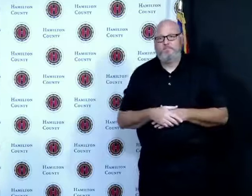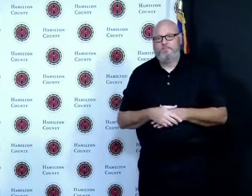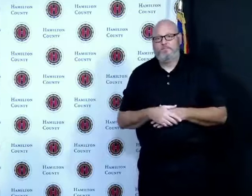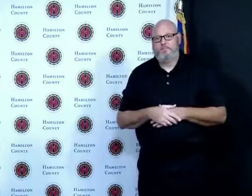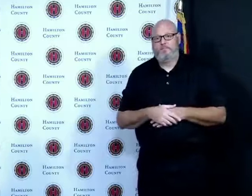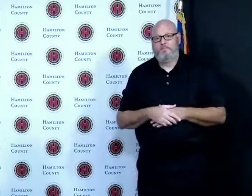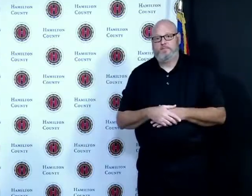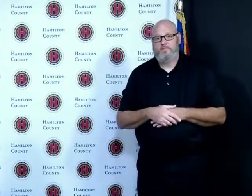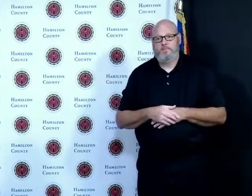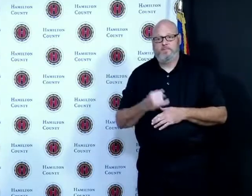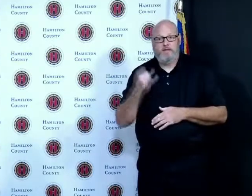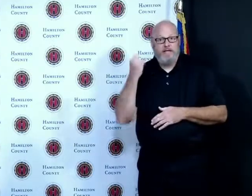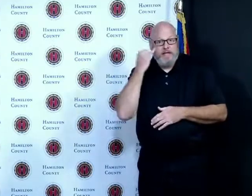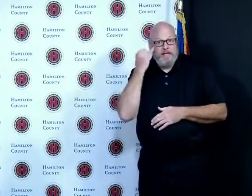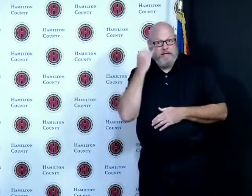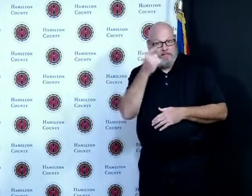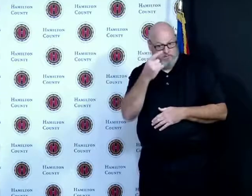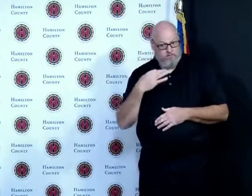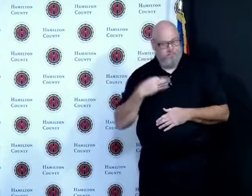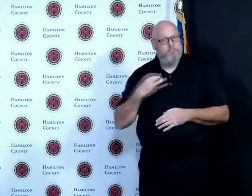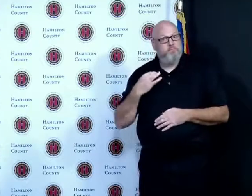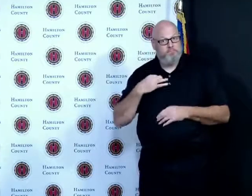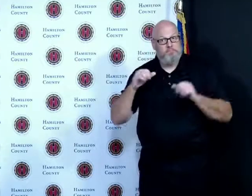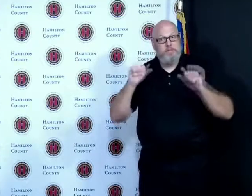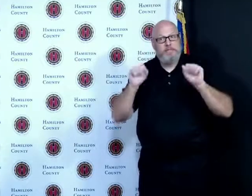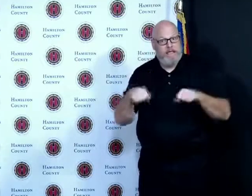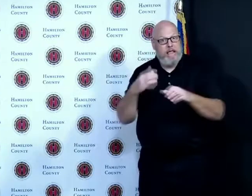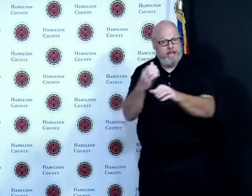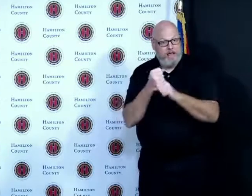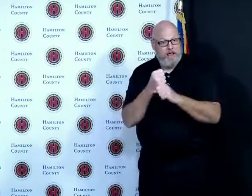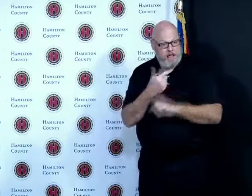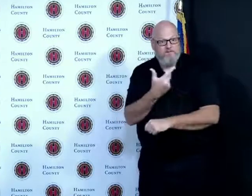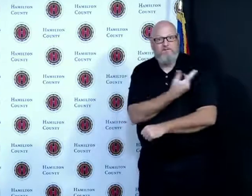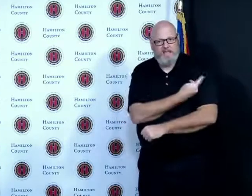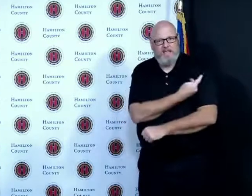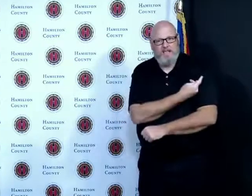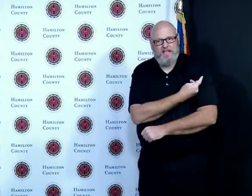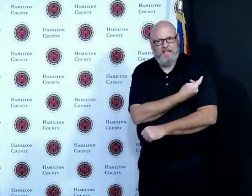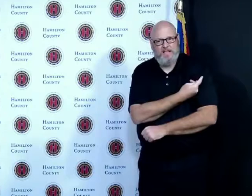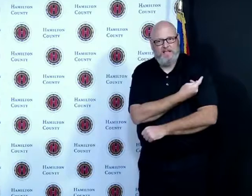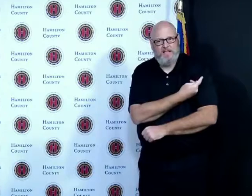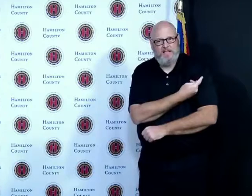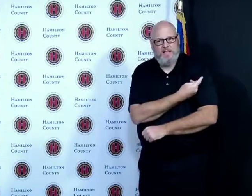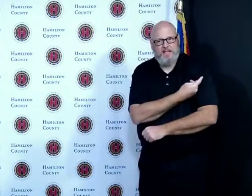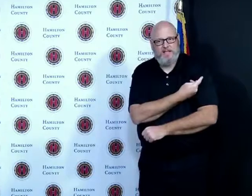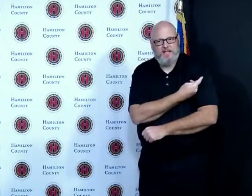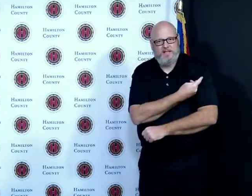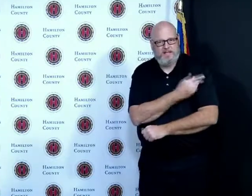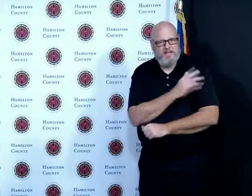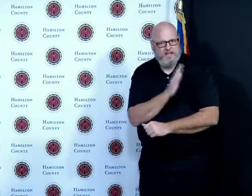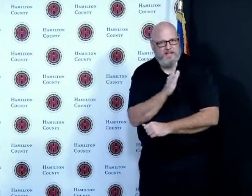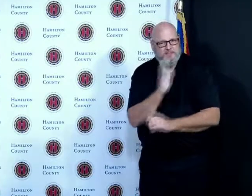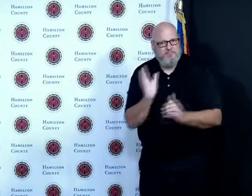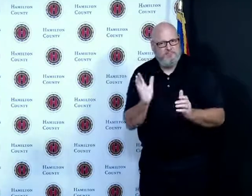for people in Hamilton County so as you all know last week beyond 1A the health health care